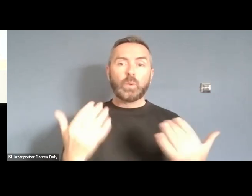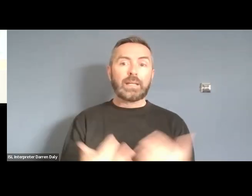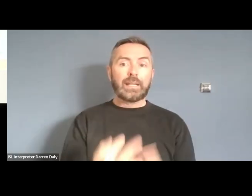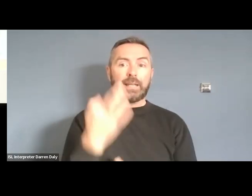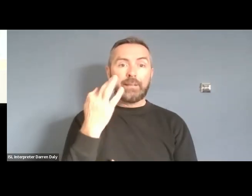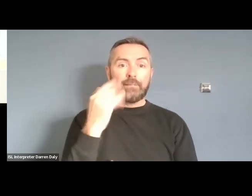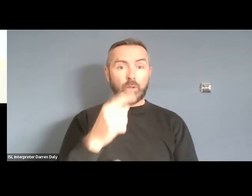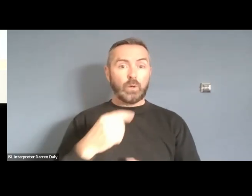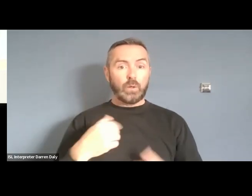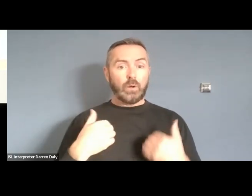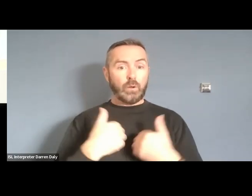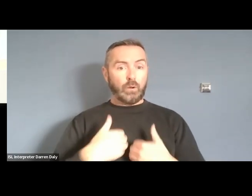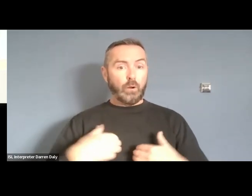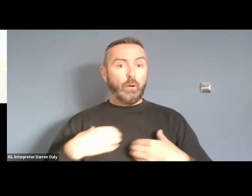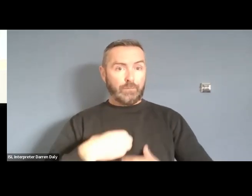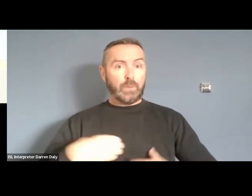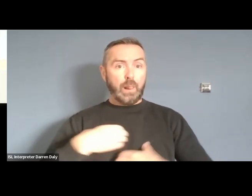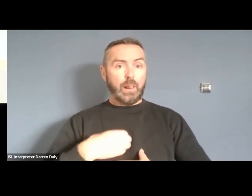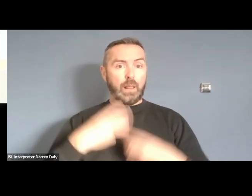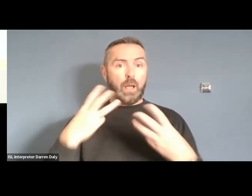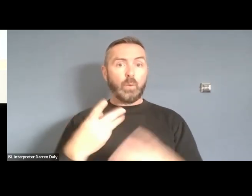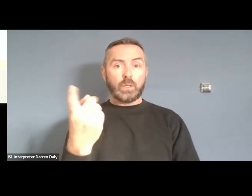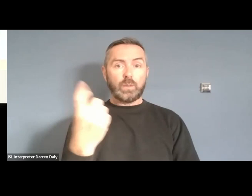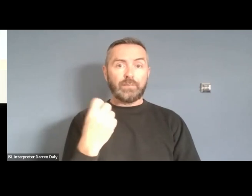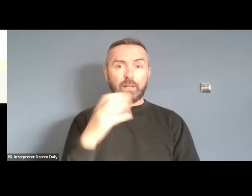comfortable I want to invite Orla and Catherine to join me at the top of the